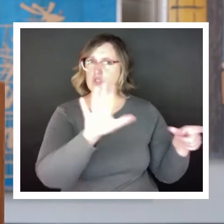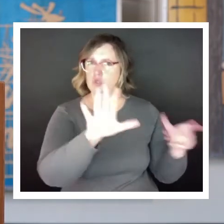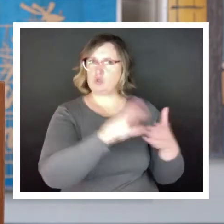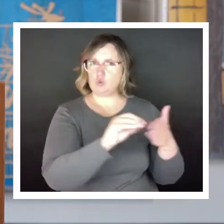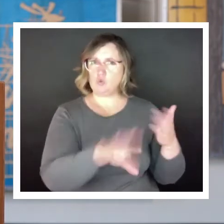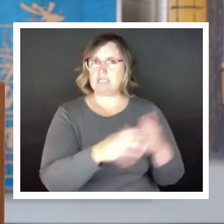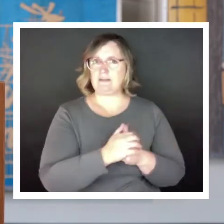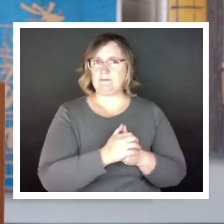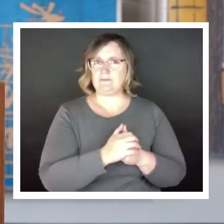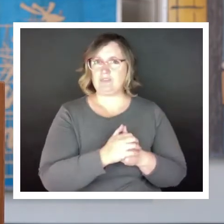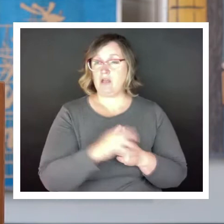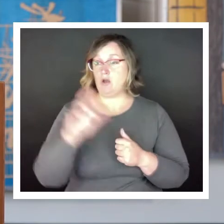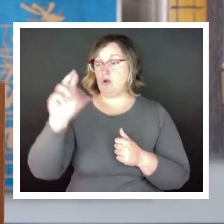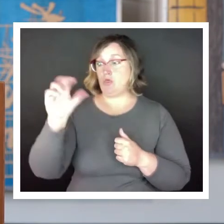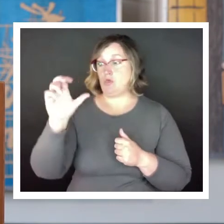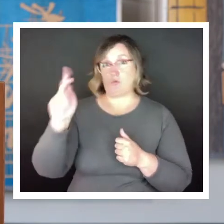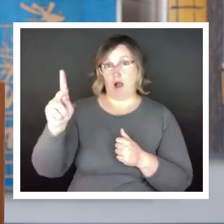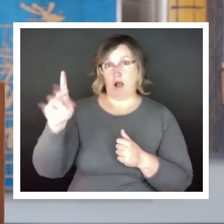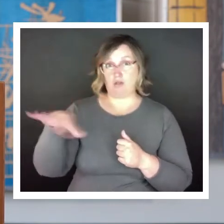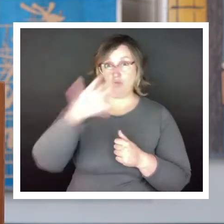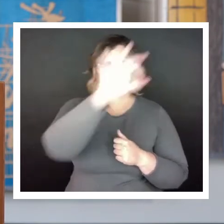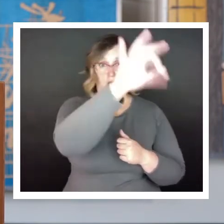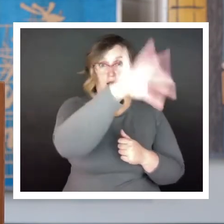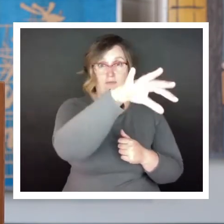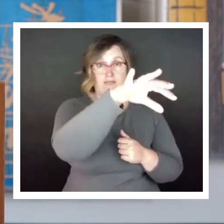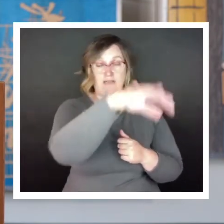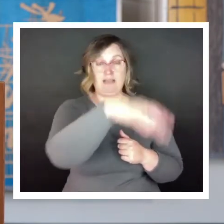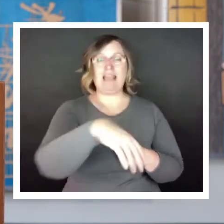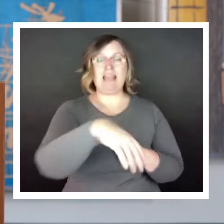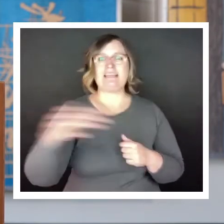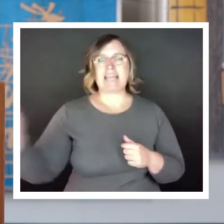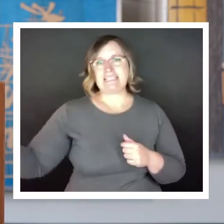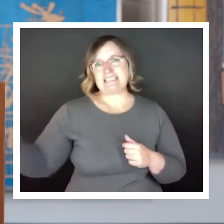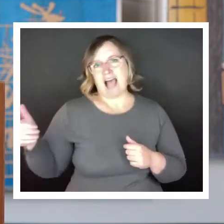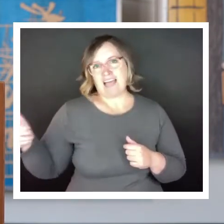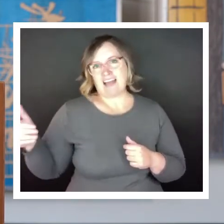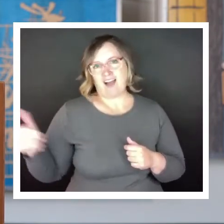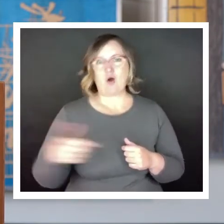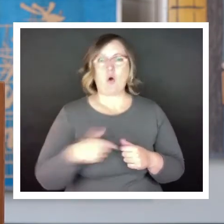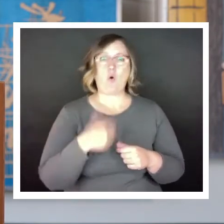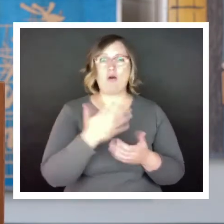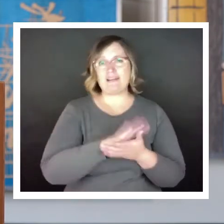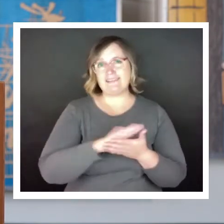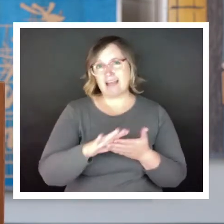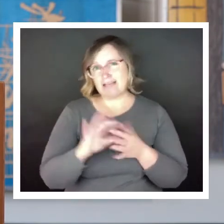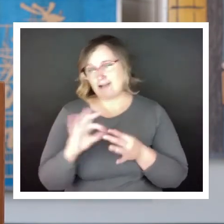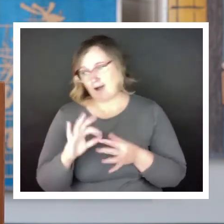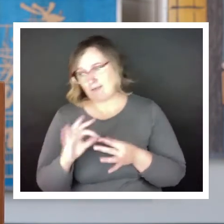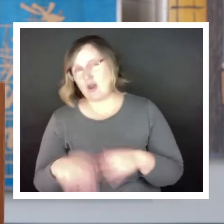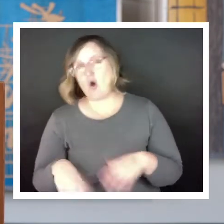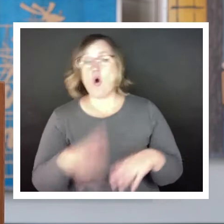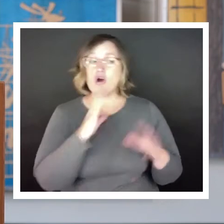The rock you dropped is a side hug, or a kind word or teaching someone to read, or by being the principal